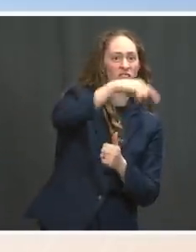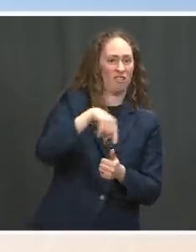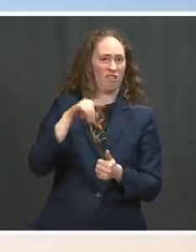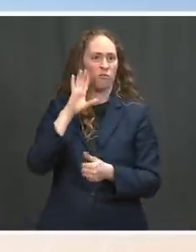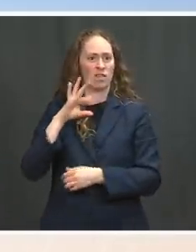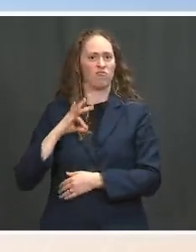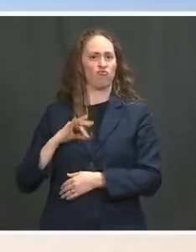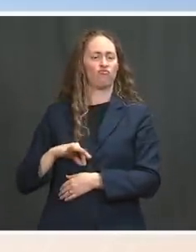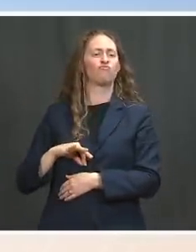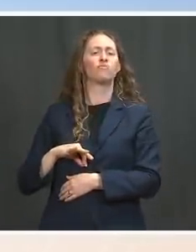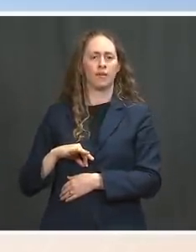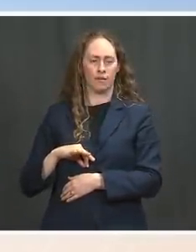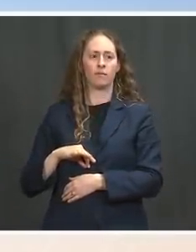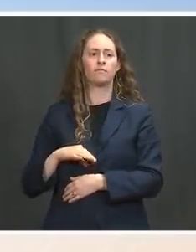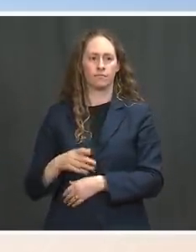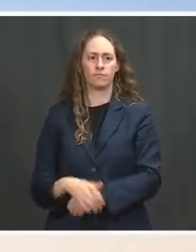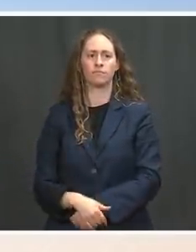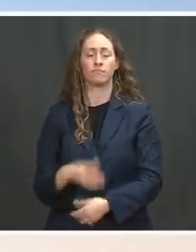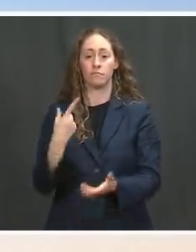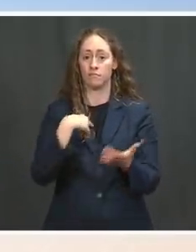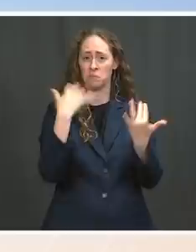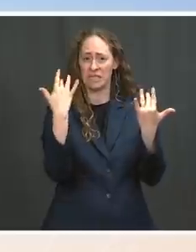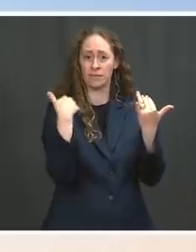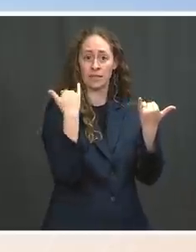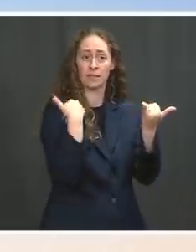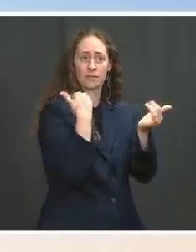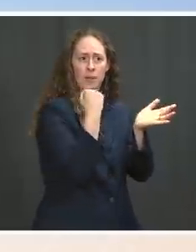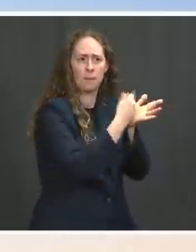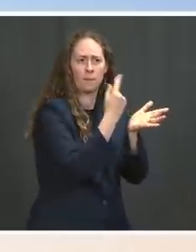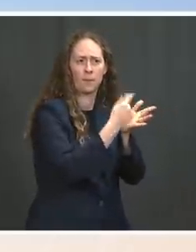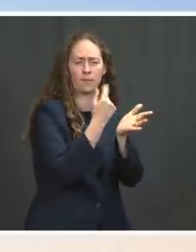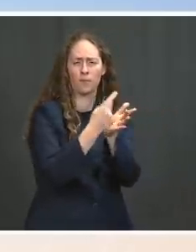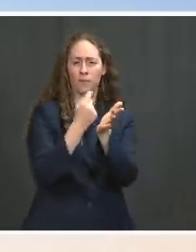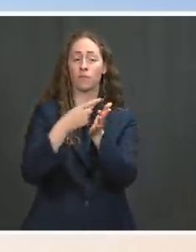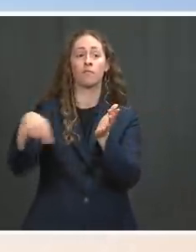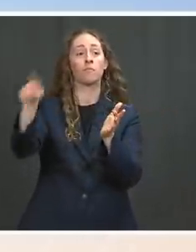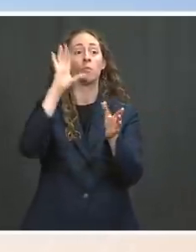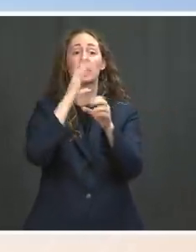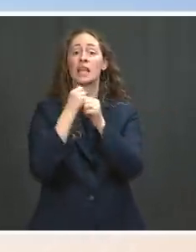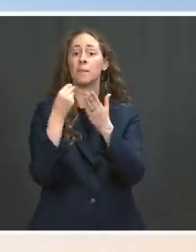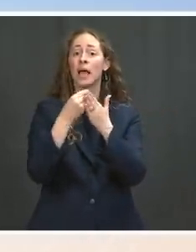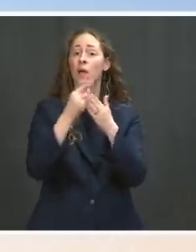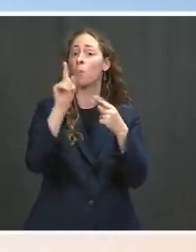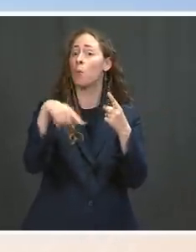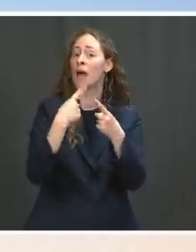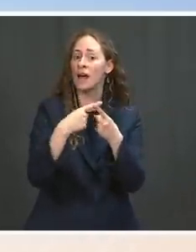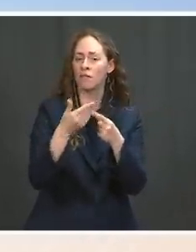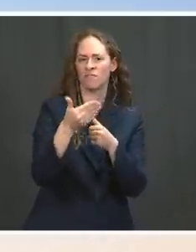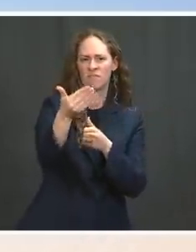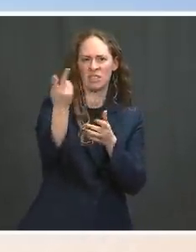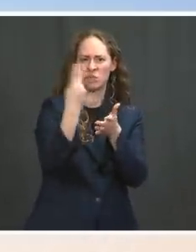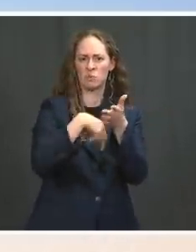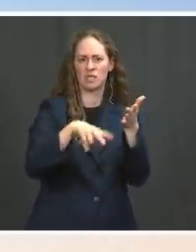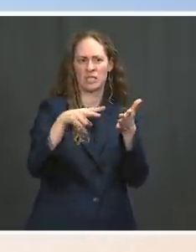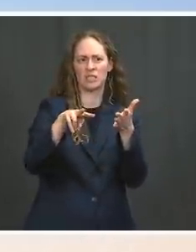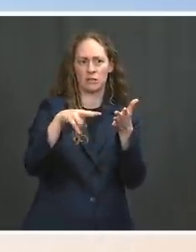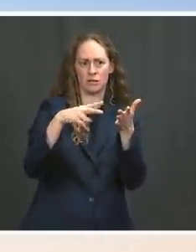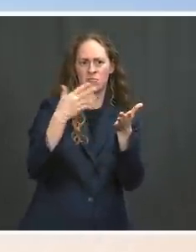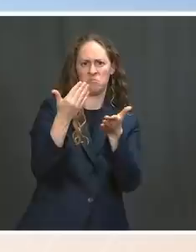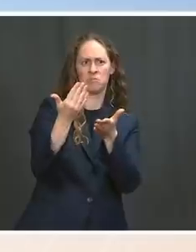Already, $2.7 billion of relief funds have been distributed to 21,000 restaurants across the country already.